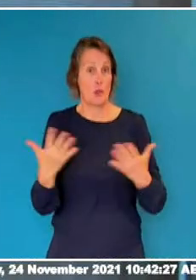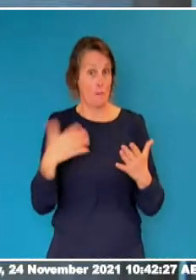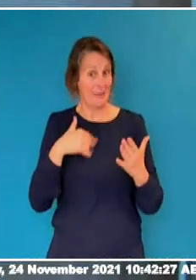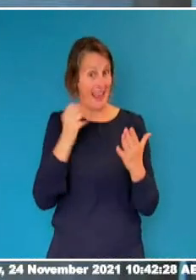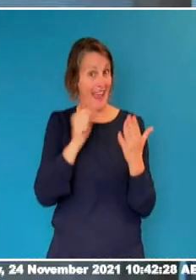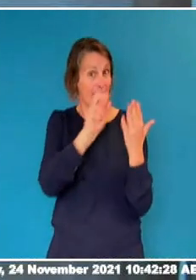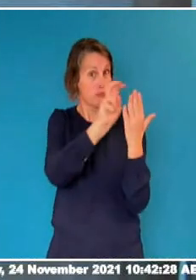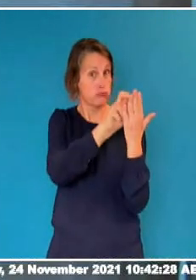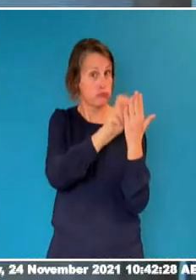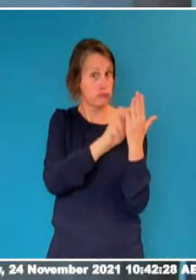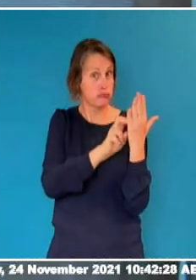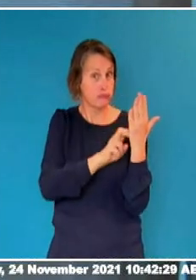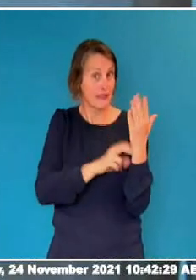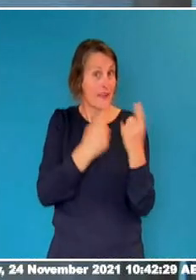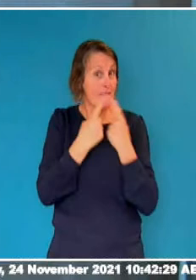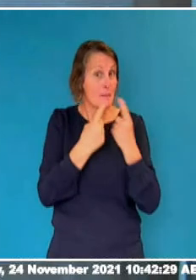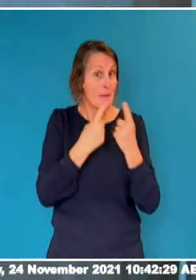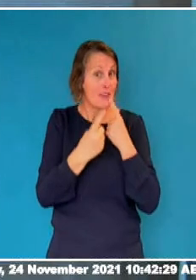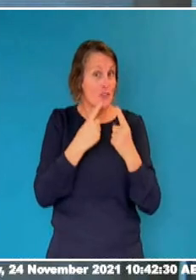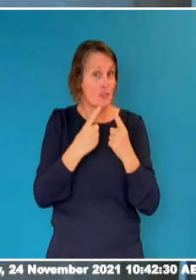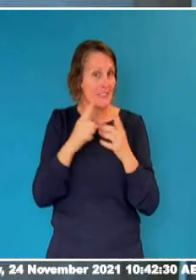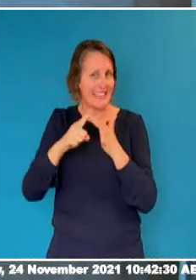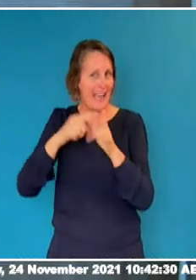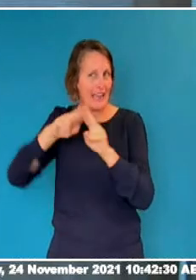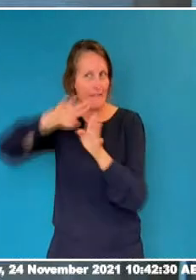Assistance Fund, it's paid for by the bank, you have those records?